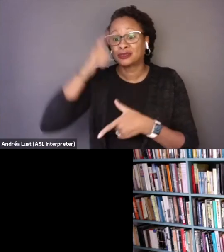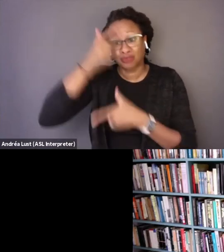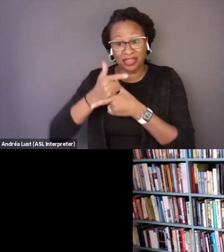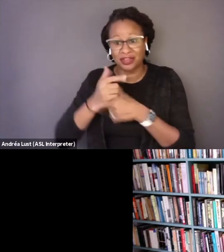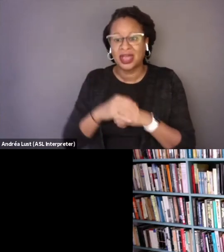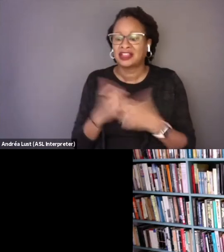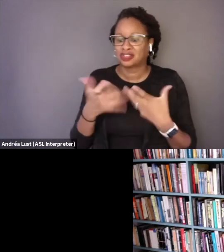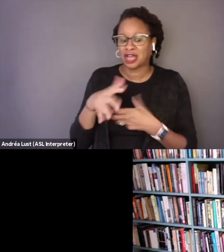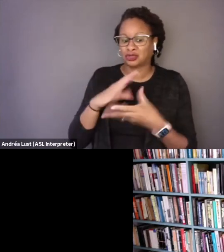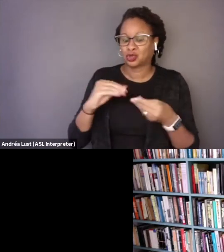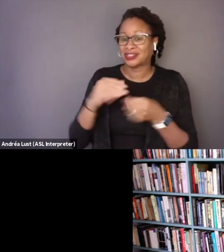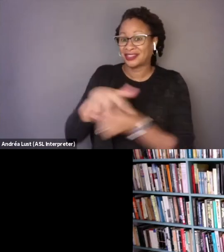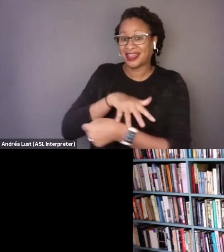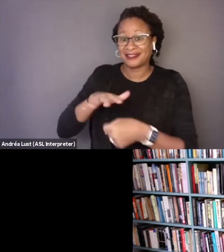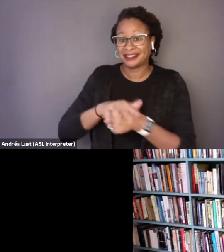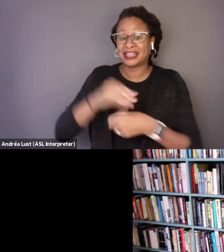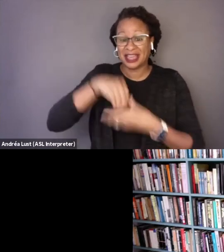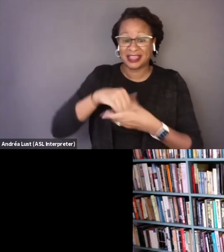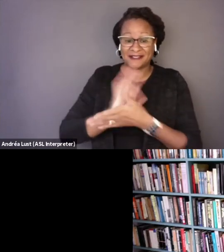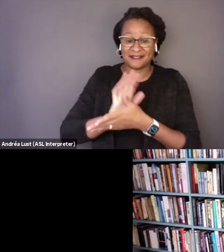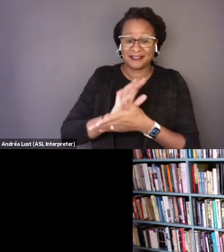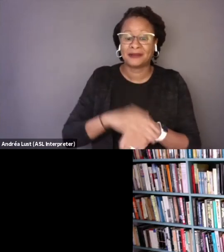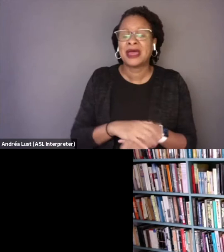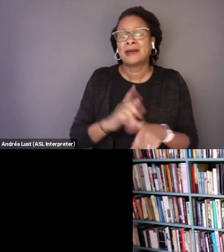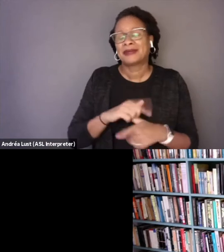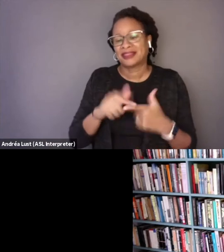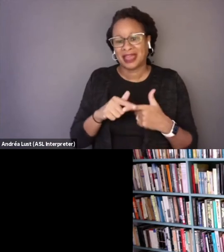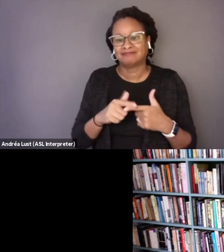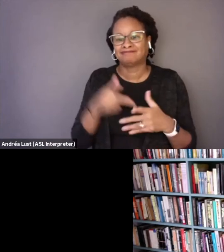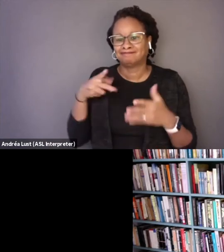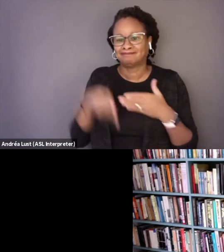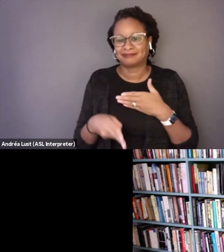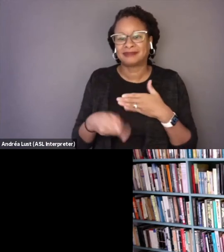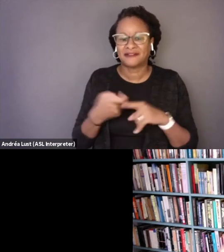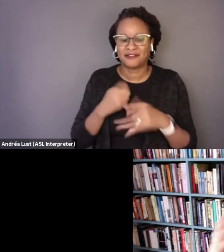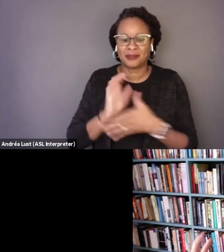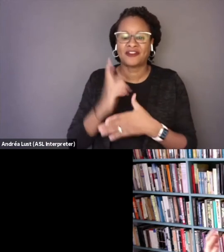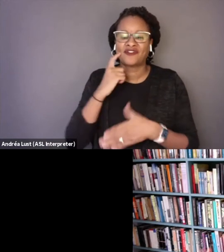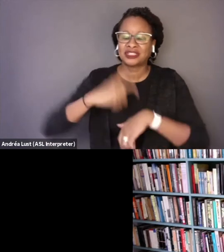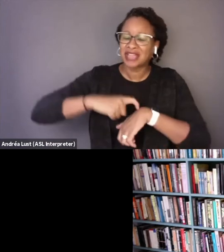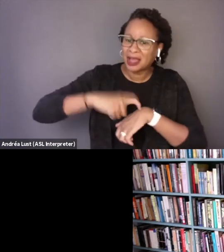that were in the film and then ultimately were cut out for time and to focus on the film,